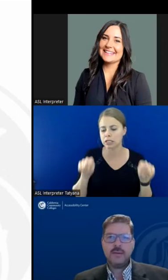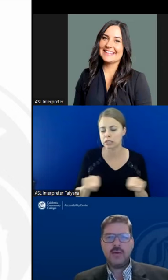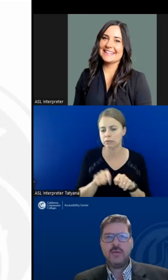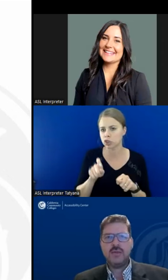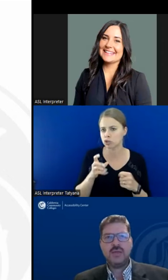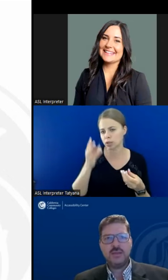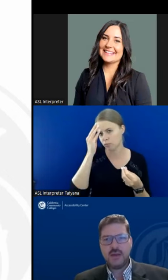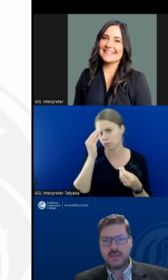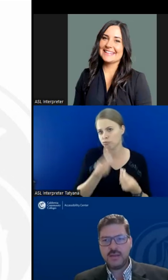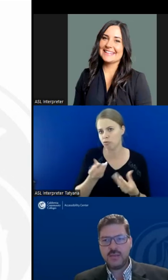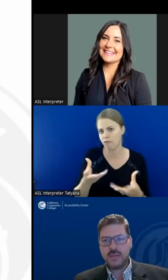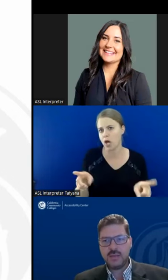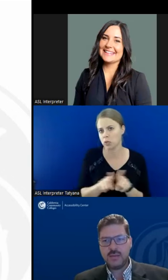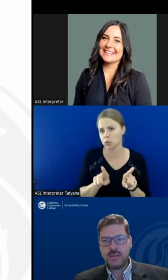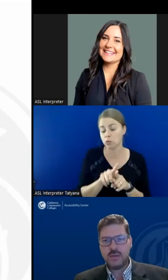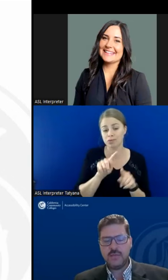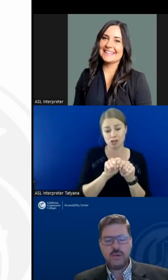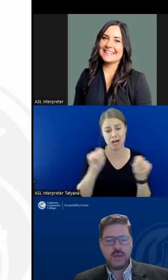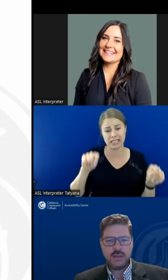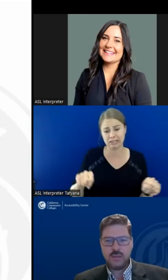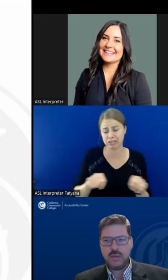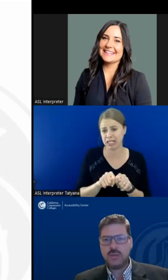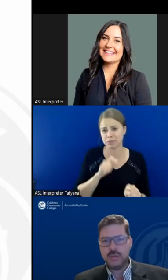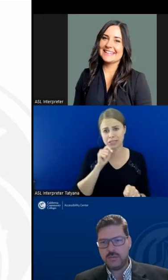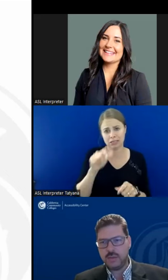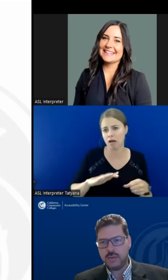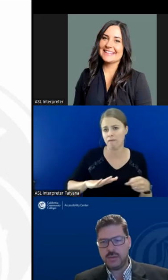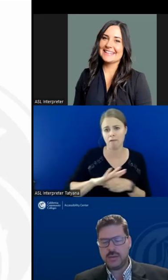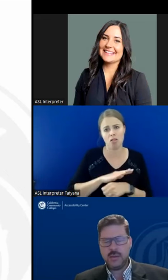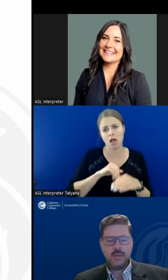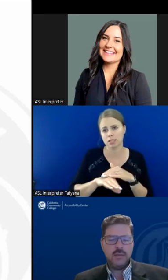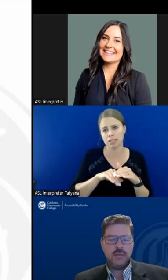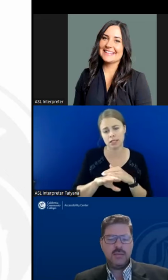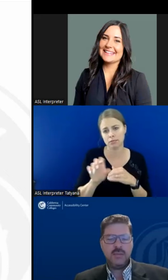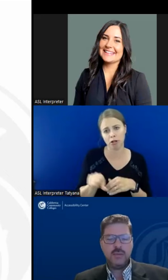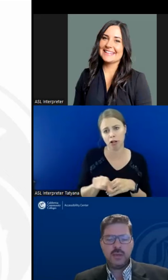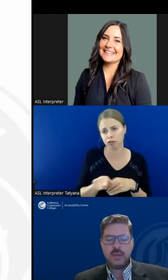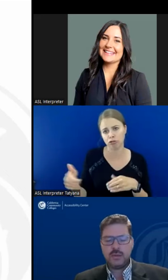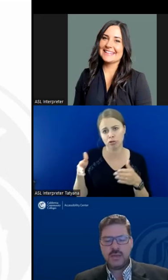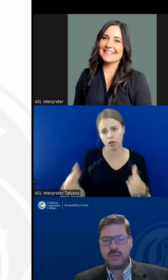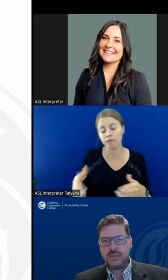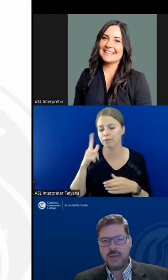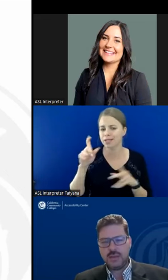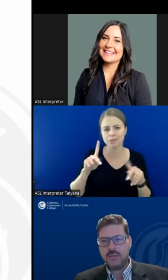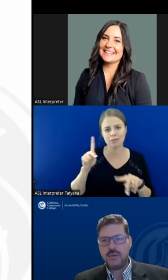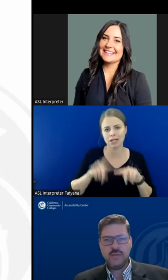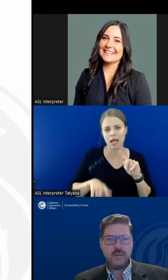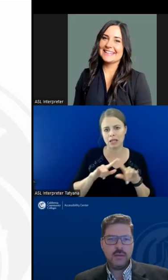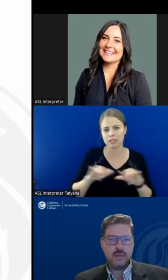However just a transcript is not full accessible alternative because, people cannot simultaneously watch a video